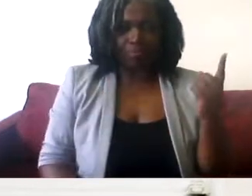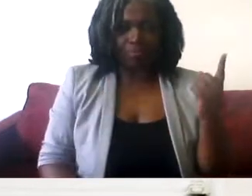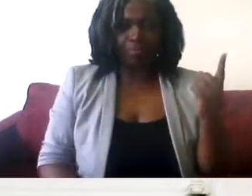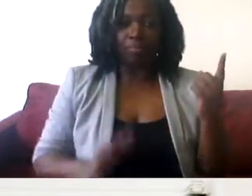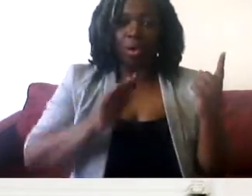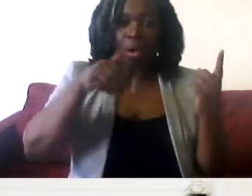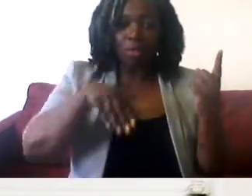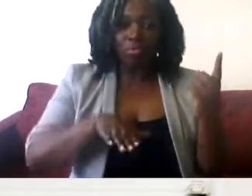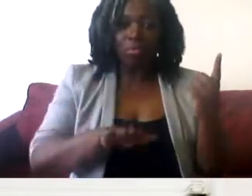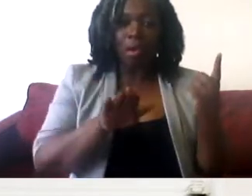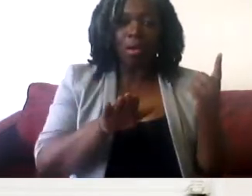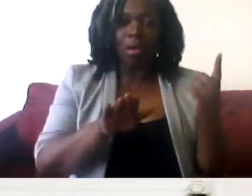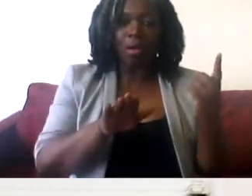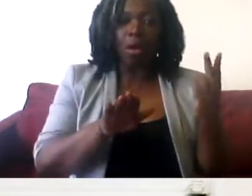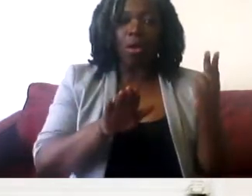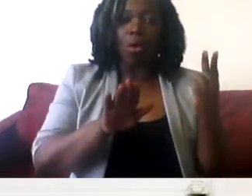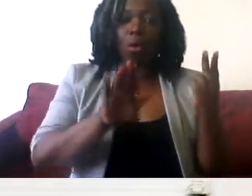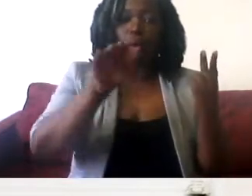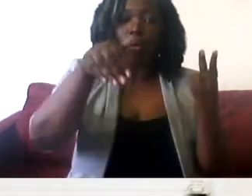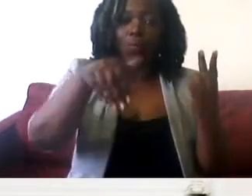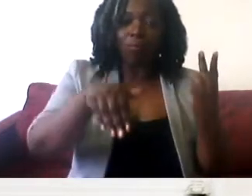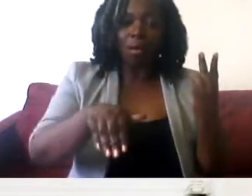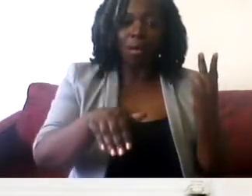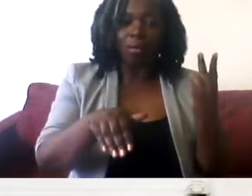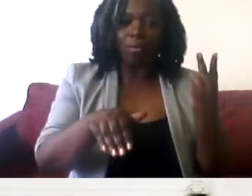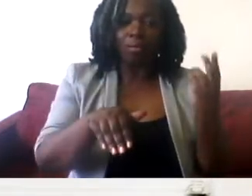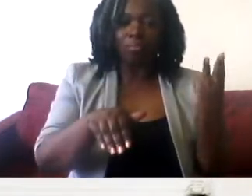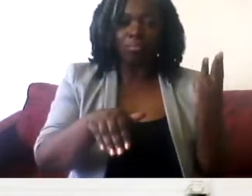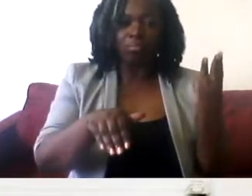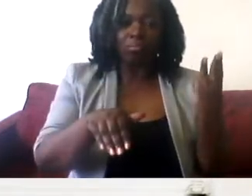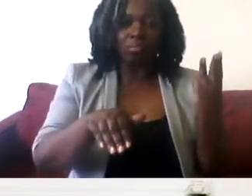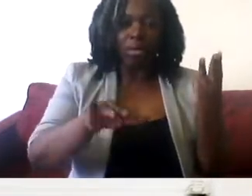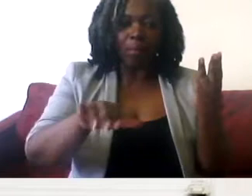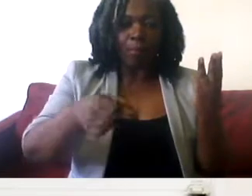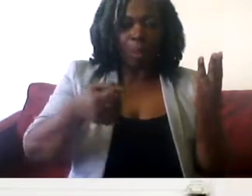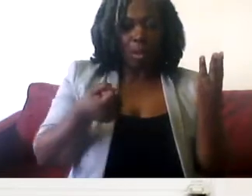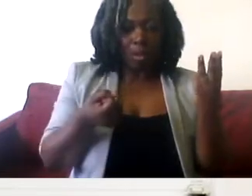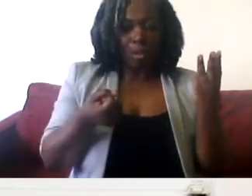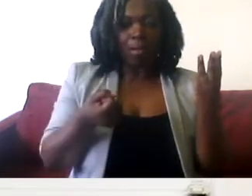like this: